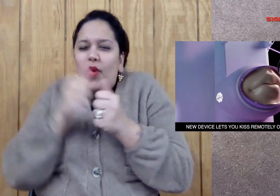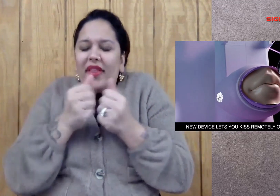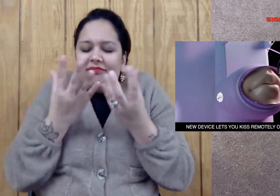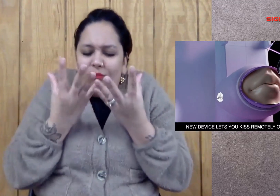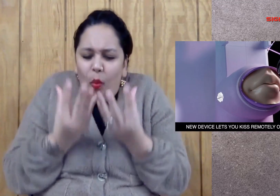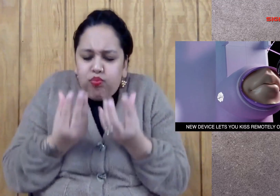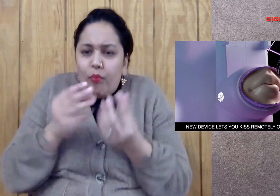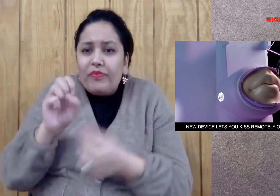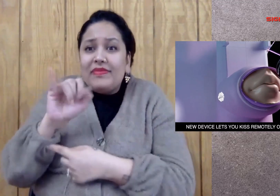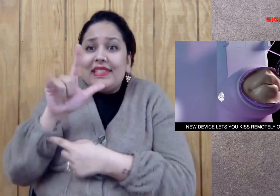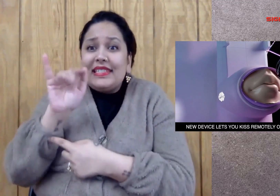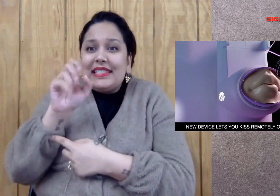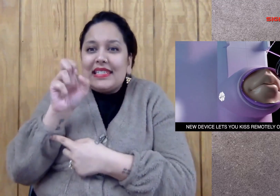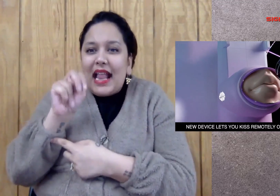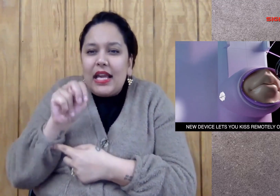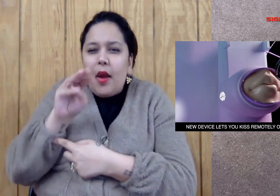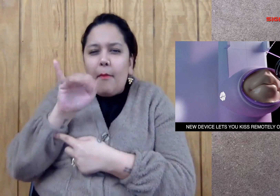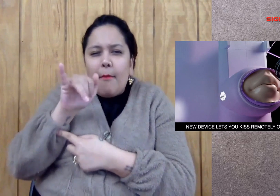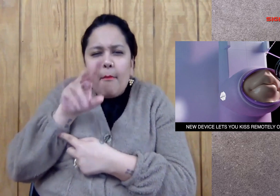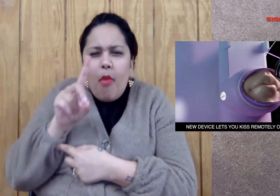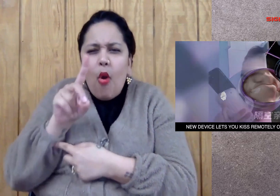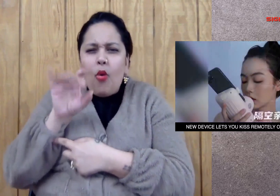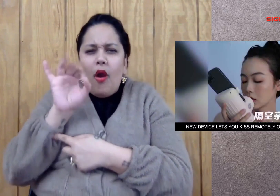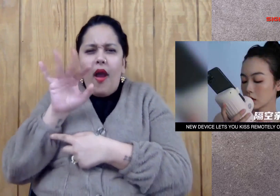With a silicon mole of a person's lips.